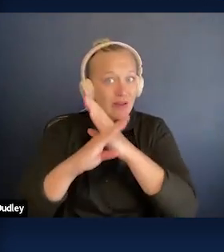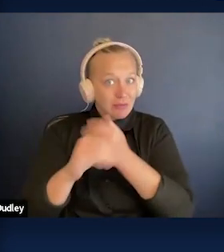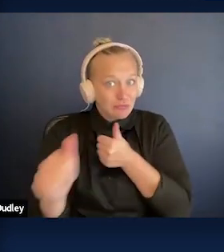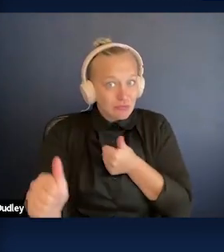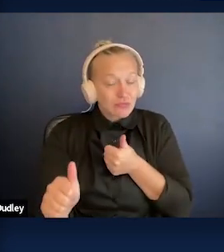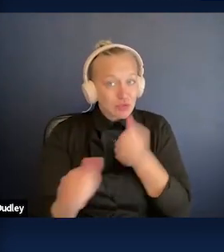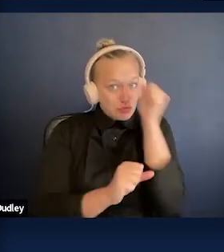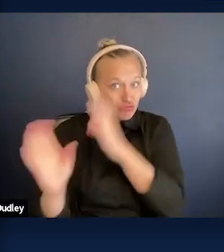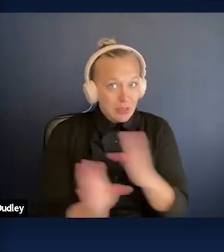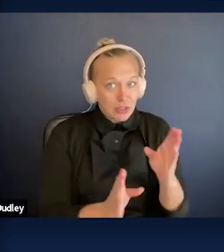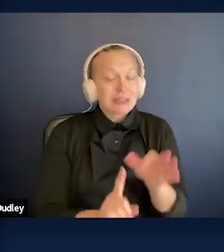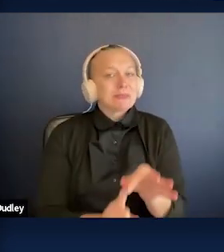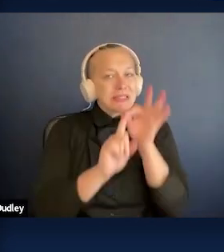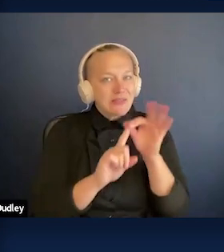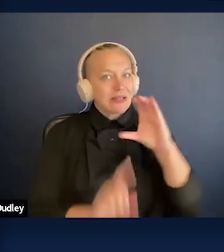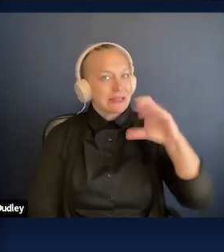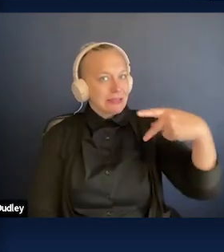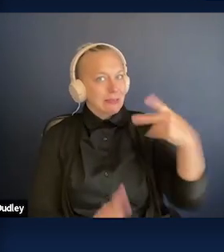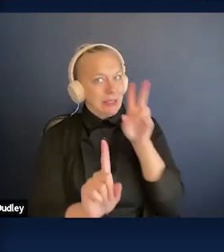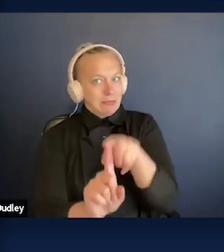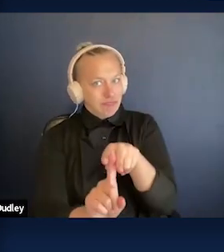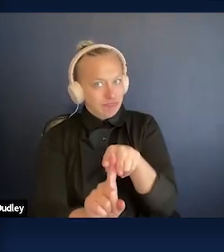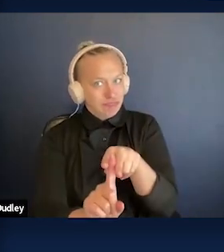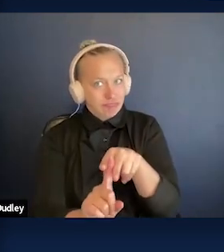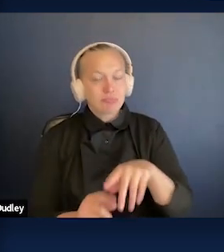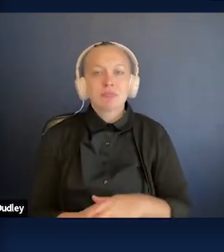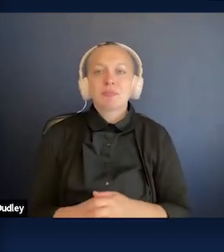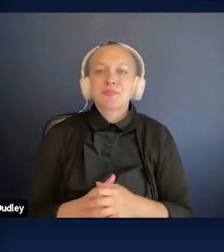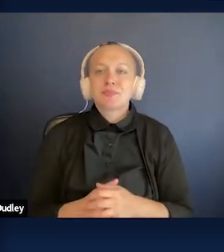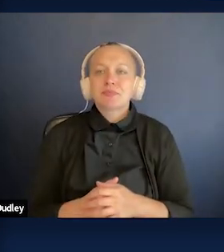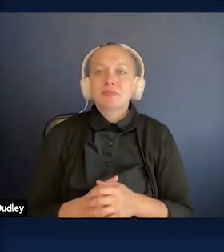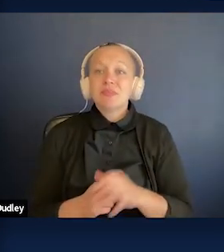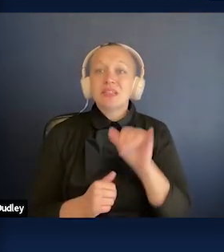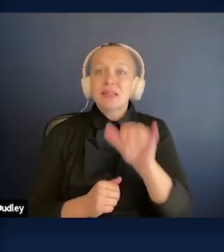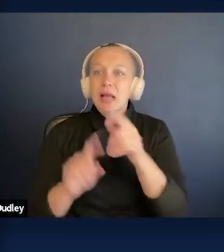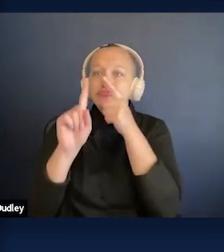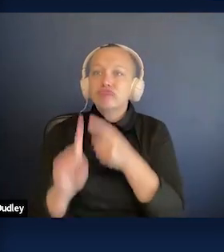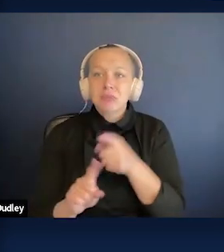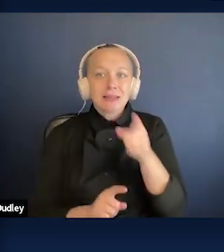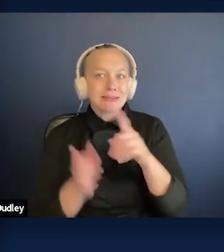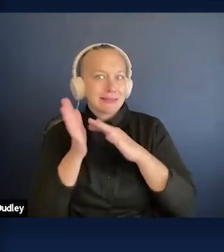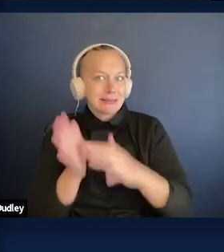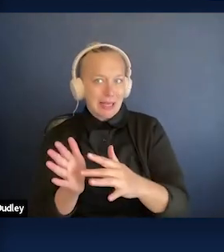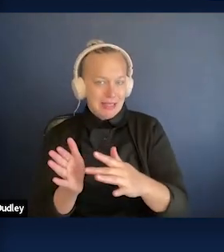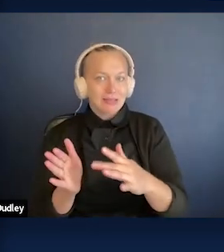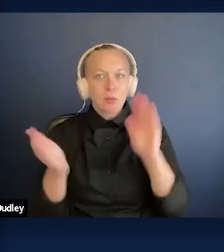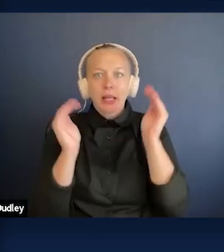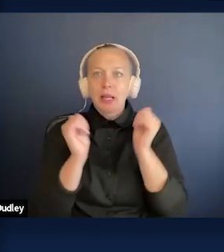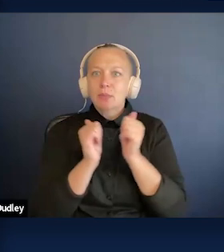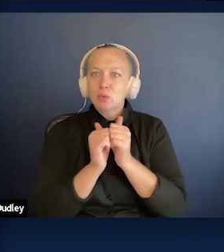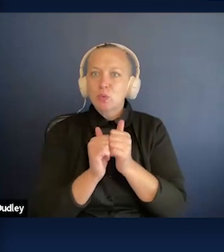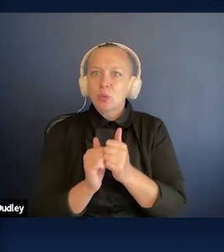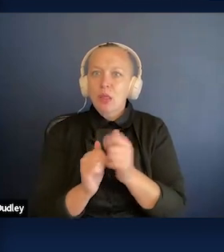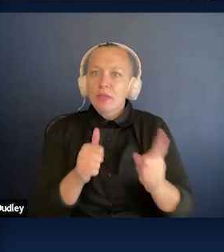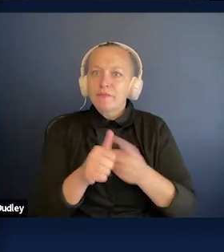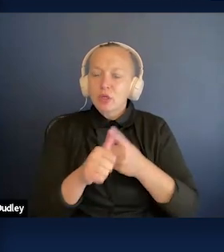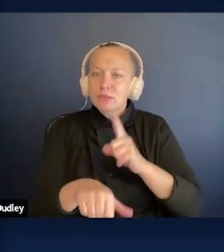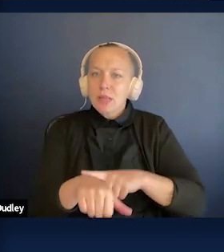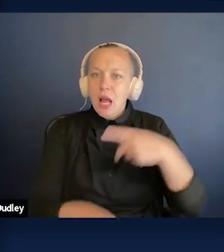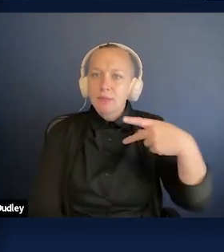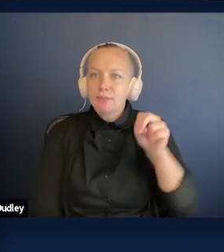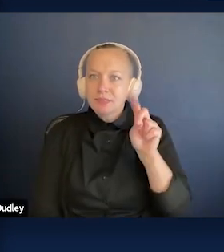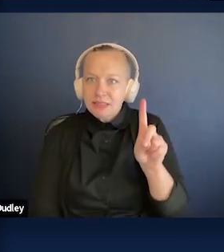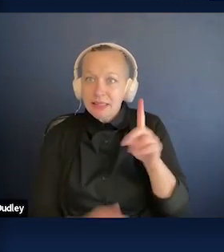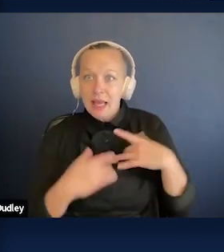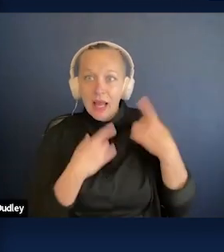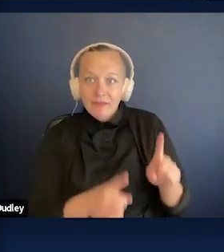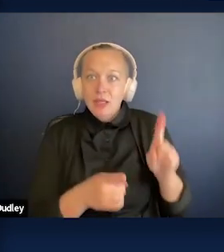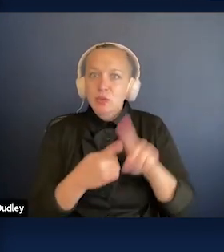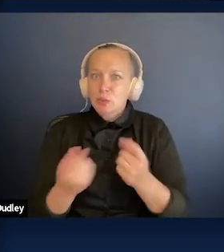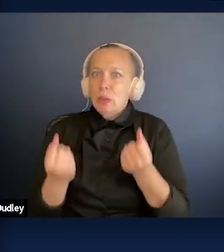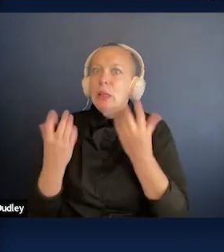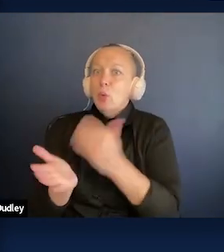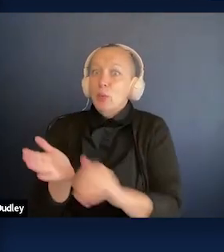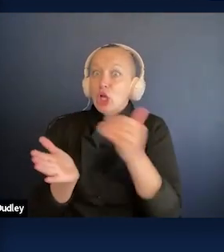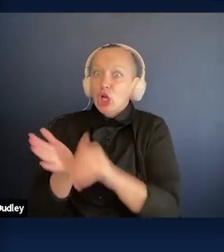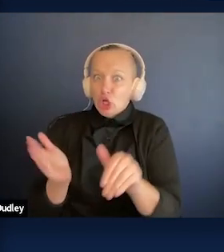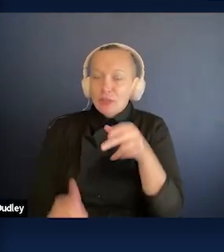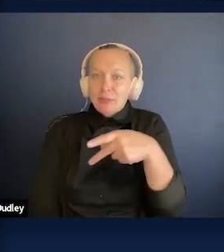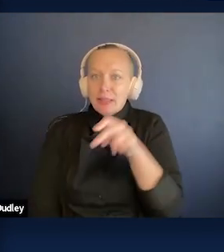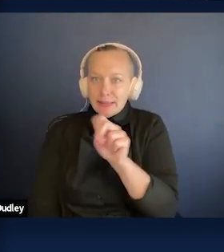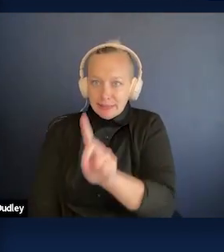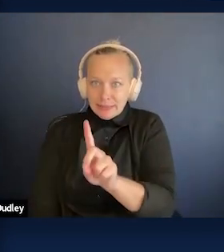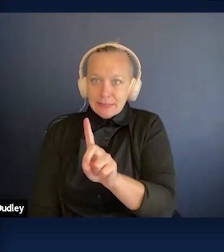So the objectives of this study were to compare the time to first pneumococcal disease event and the number of recurrent pneumococcal disease events over 9 years of follow-up between adults 18 years of age and older with CP.